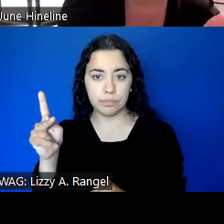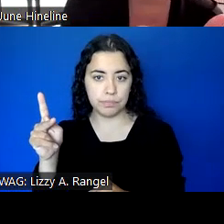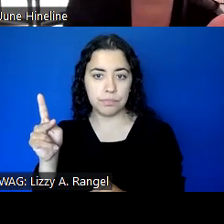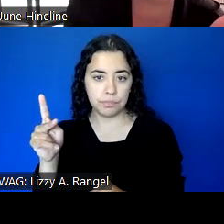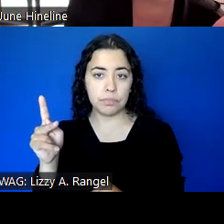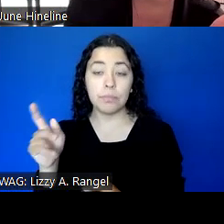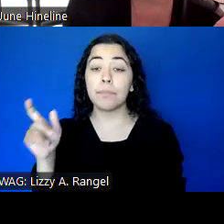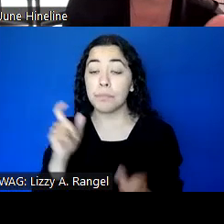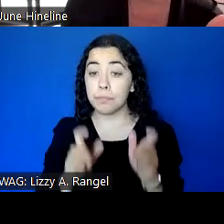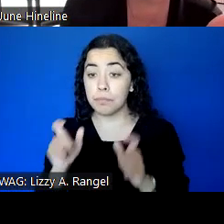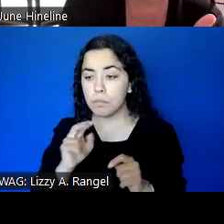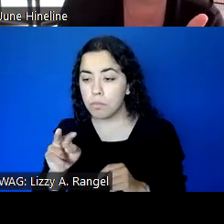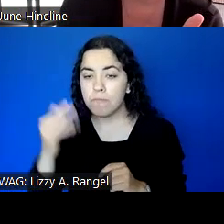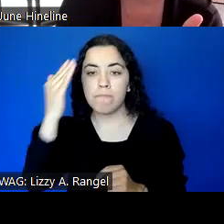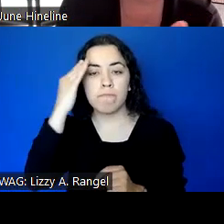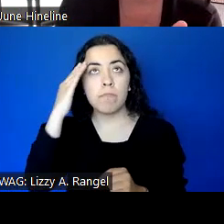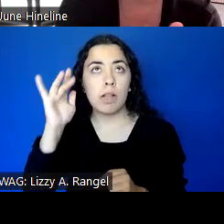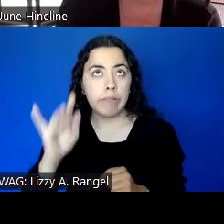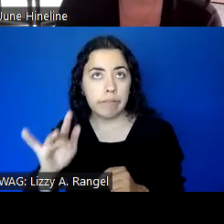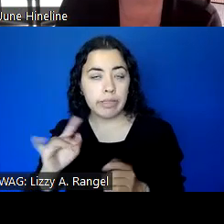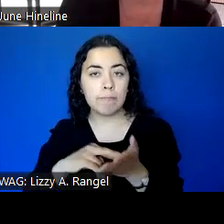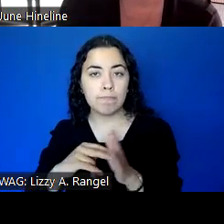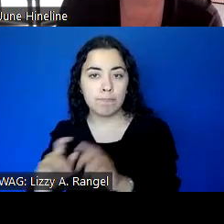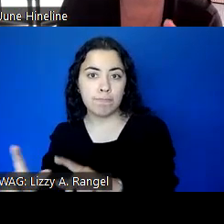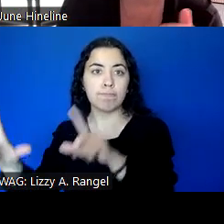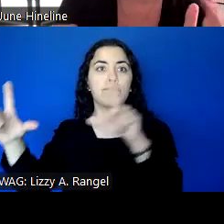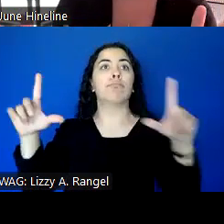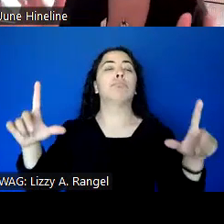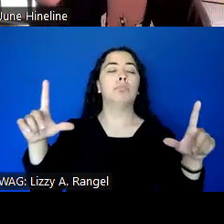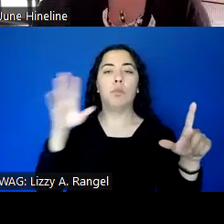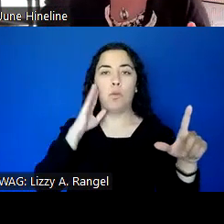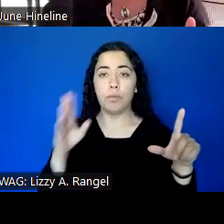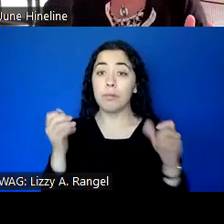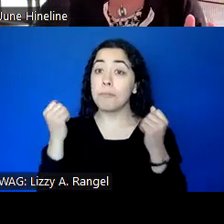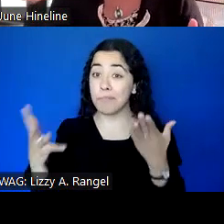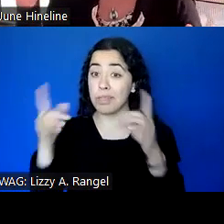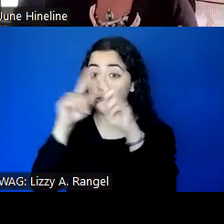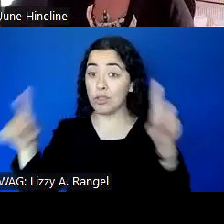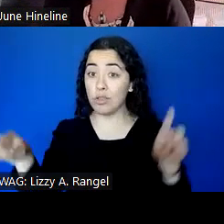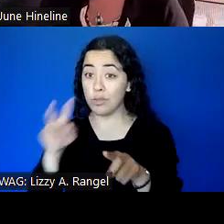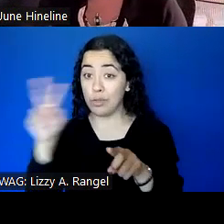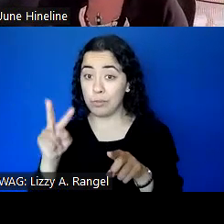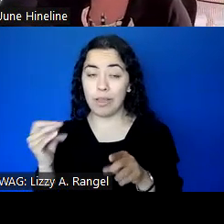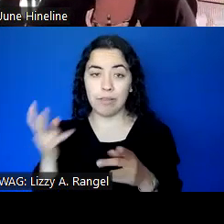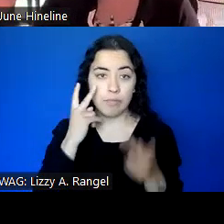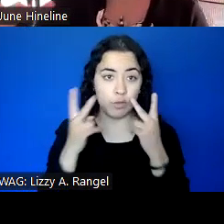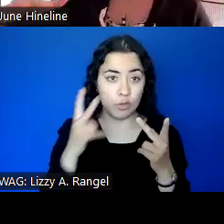on an older browser or, you know, their Internet isn't that great. Or maybe lots of JavaScript is